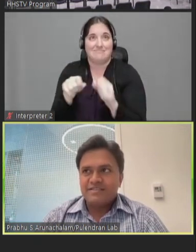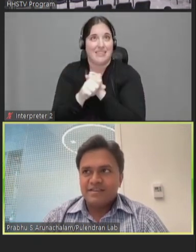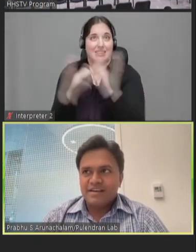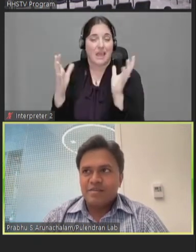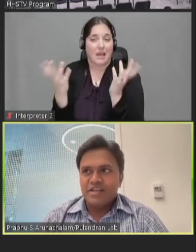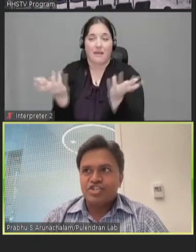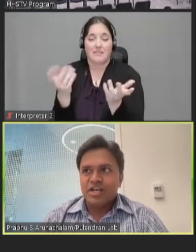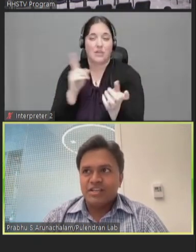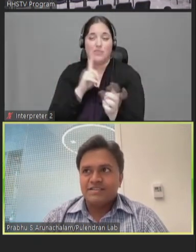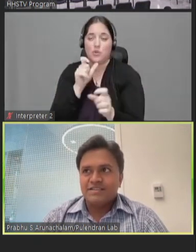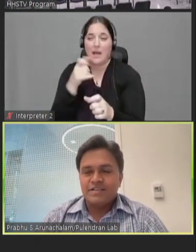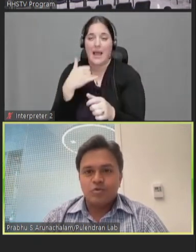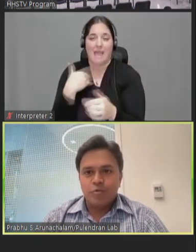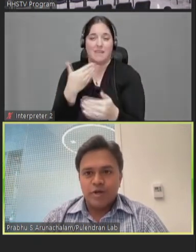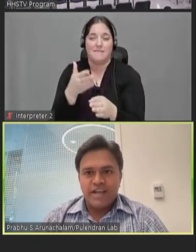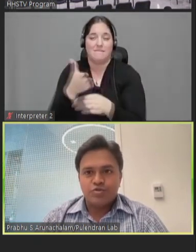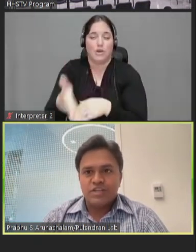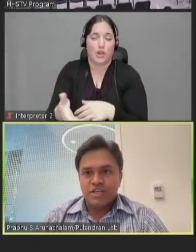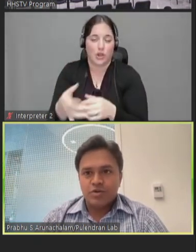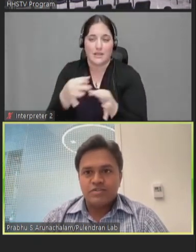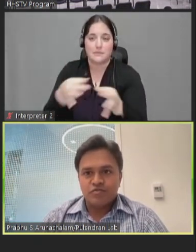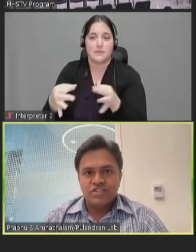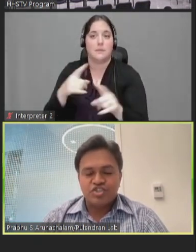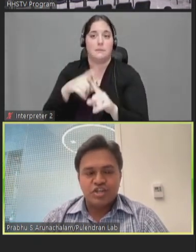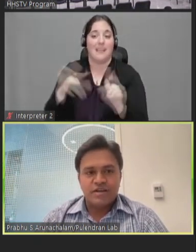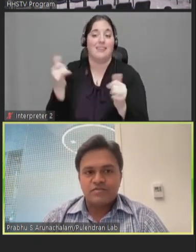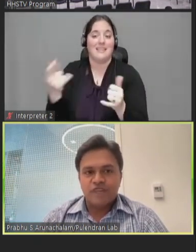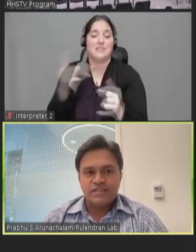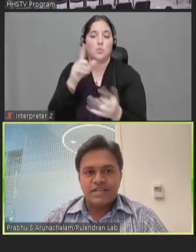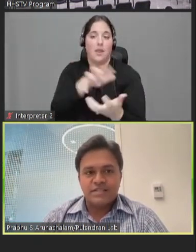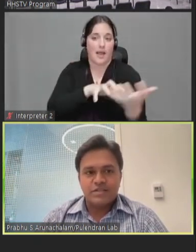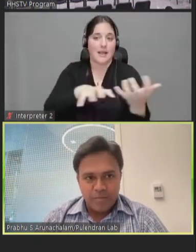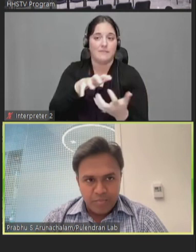can certainly mention that this [unintelligible] one adjuvant use the Shingrix vaccine is quite